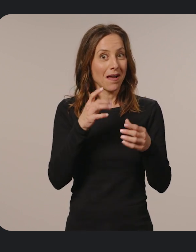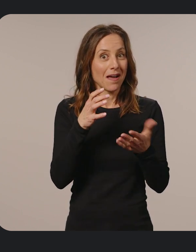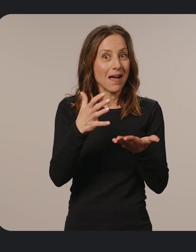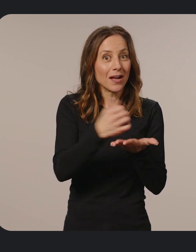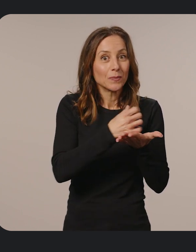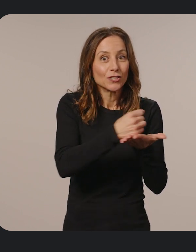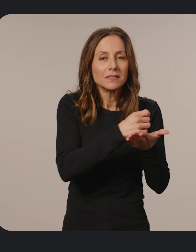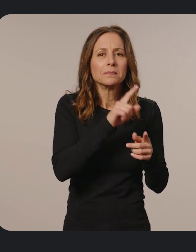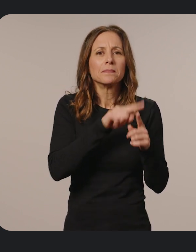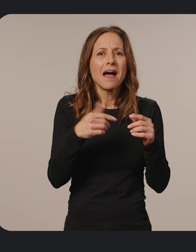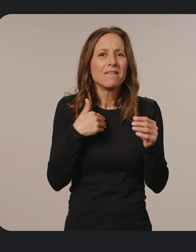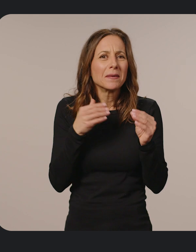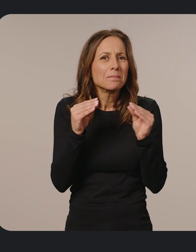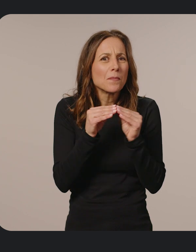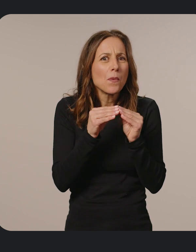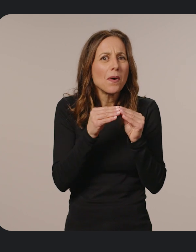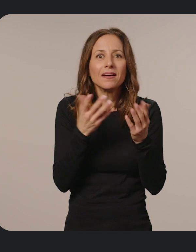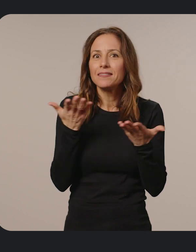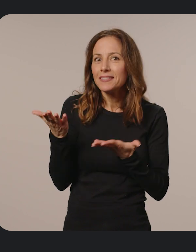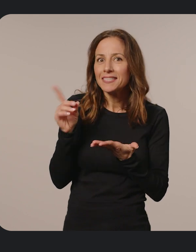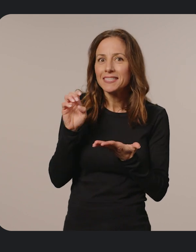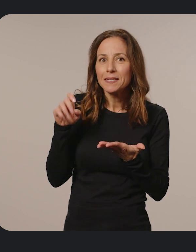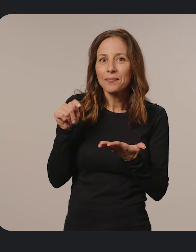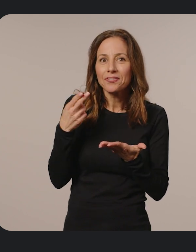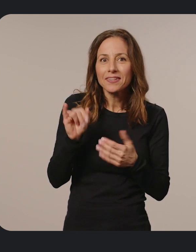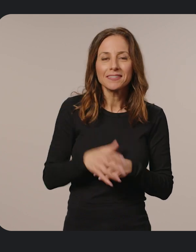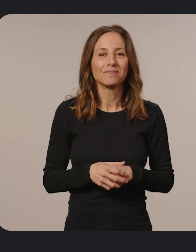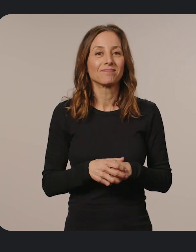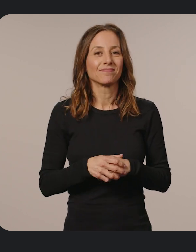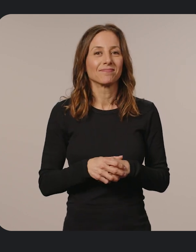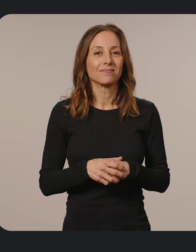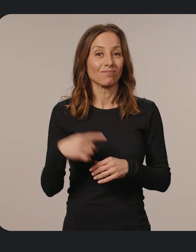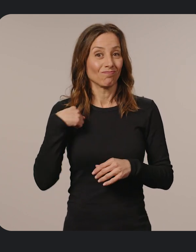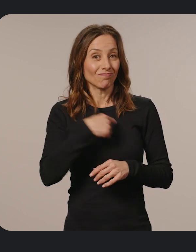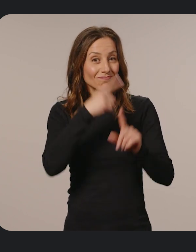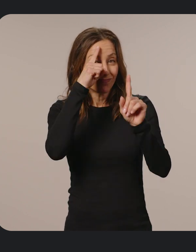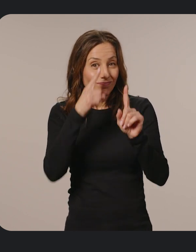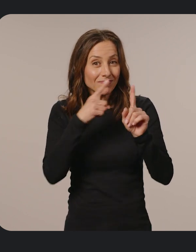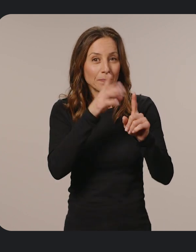So that was all about acquisitions, but there's even more. Deepthi?